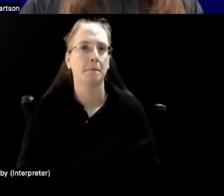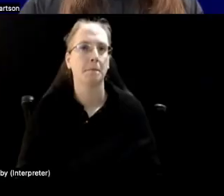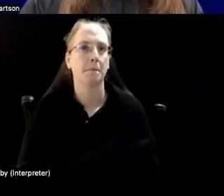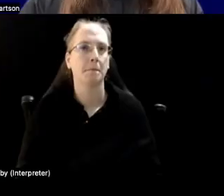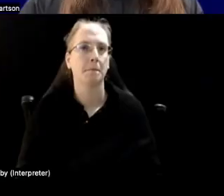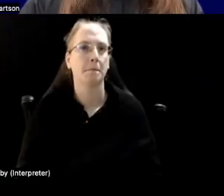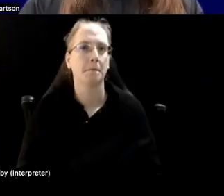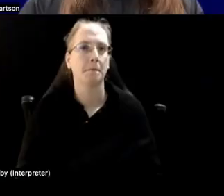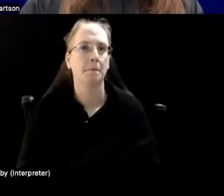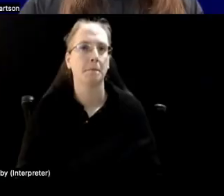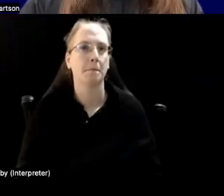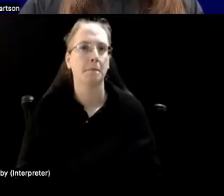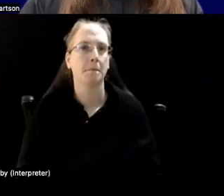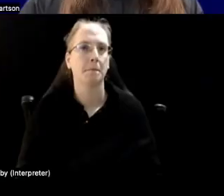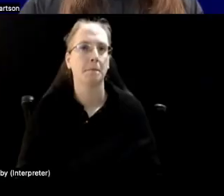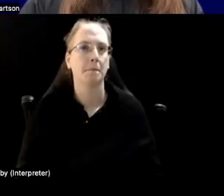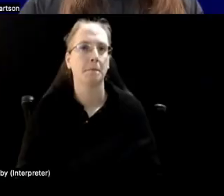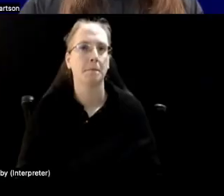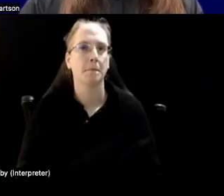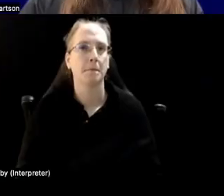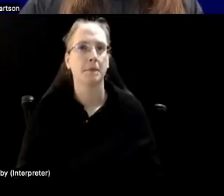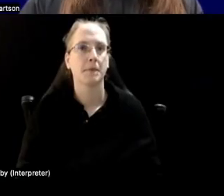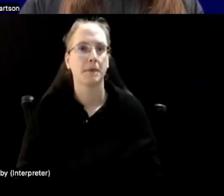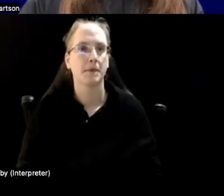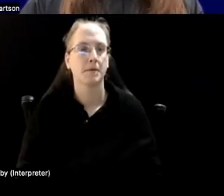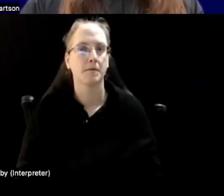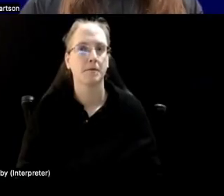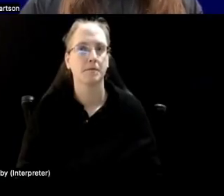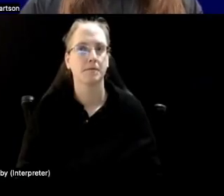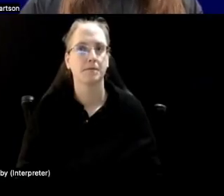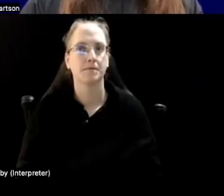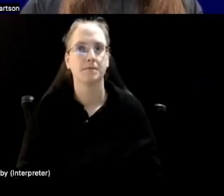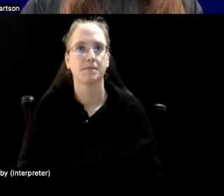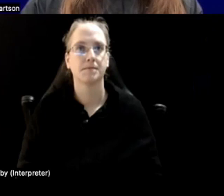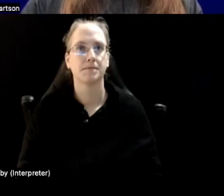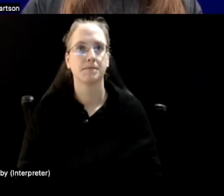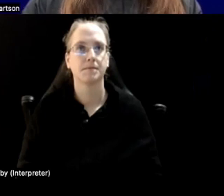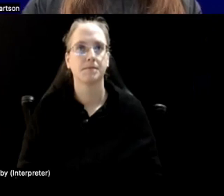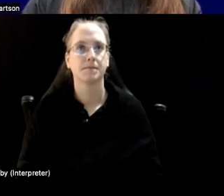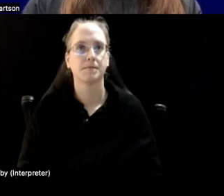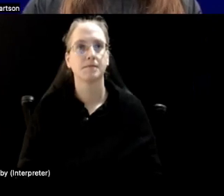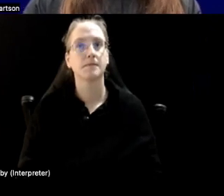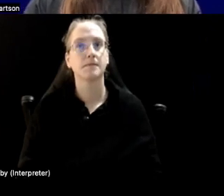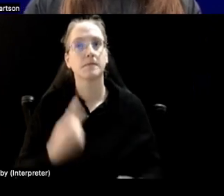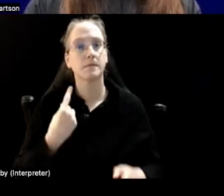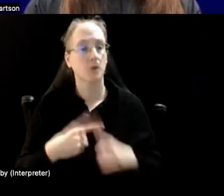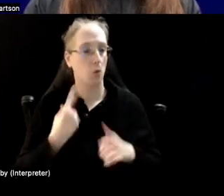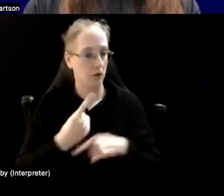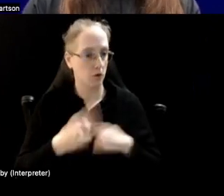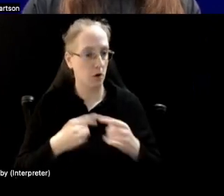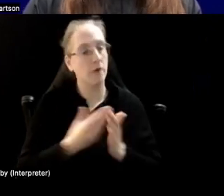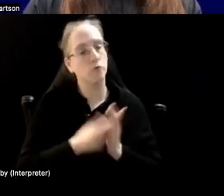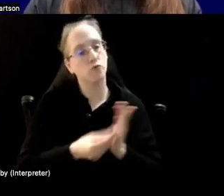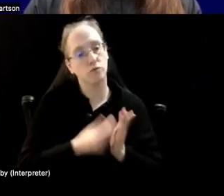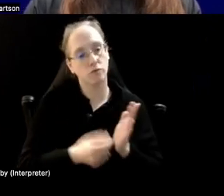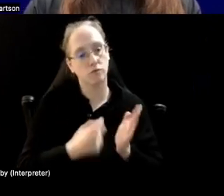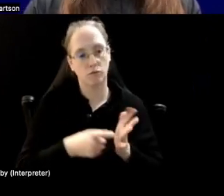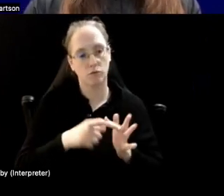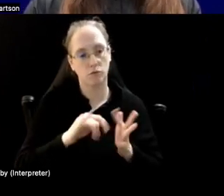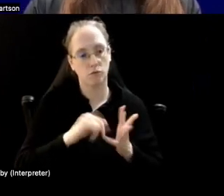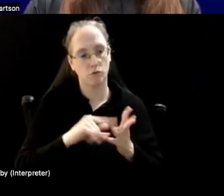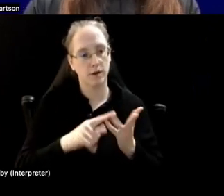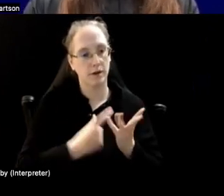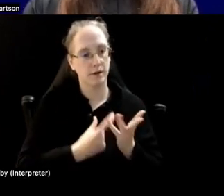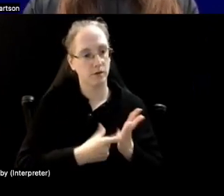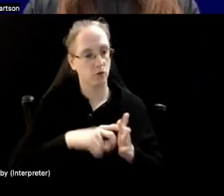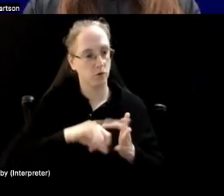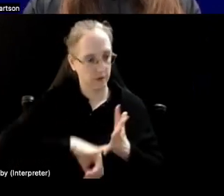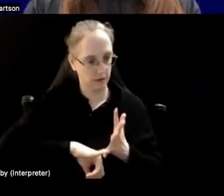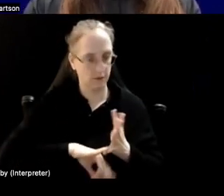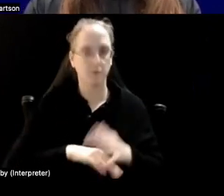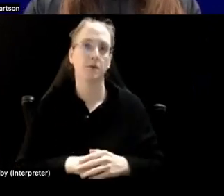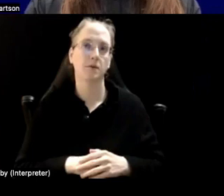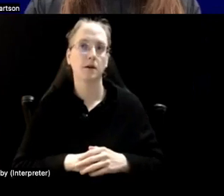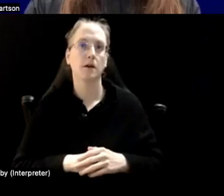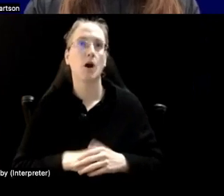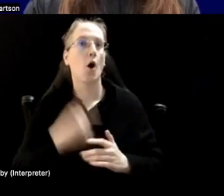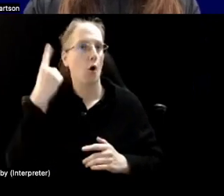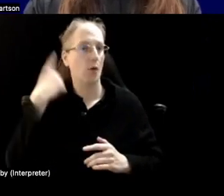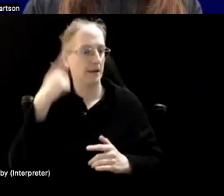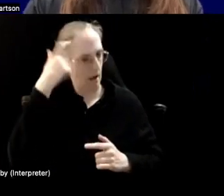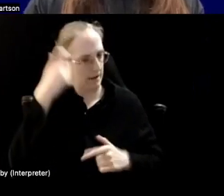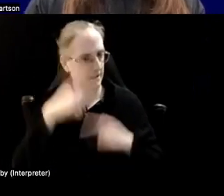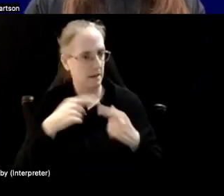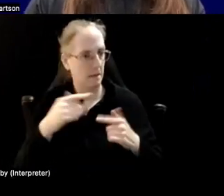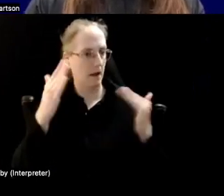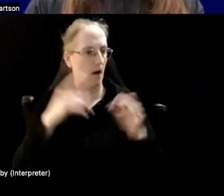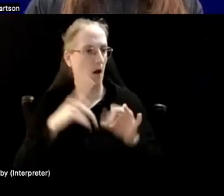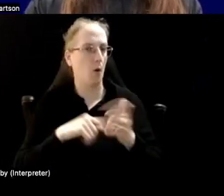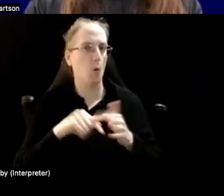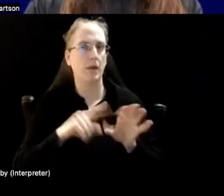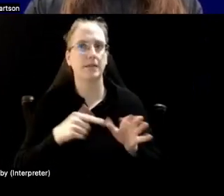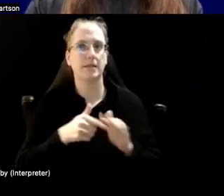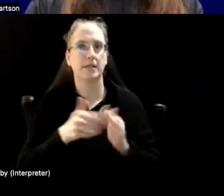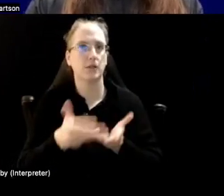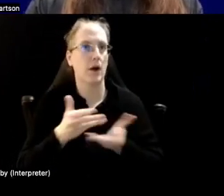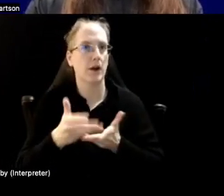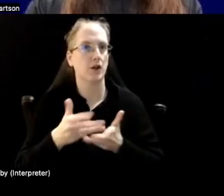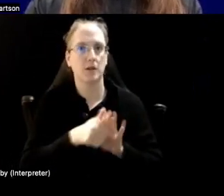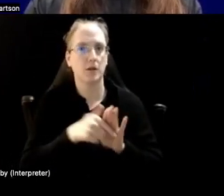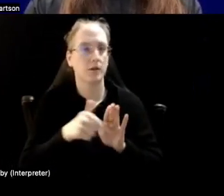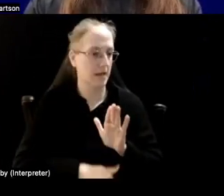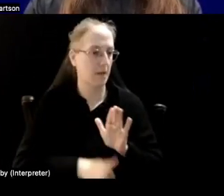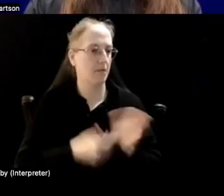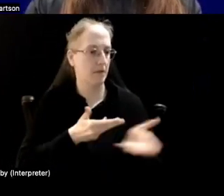A quick look at resources. All these principles of high quality interactions are discussed in depth in the first two and three volumes